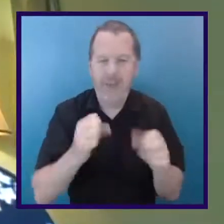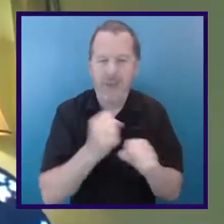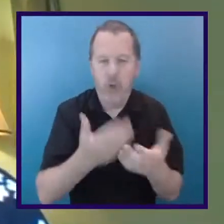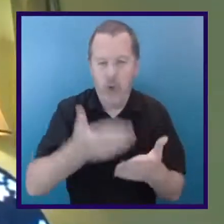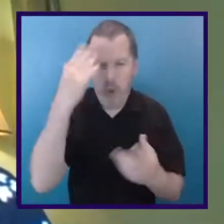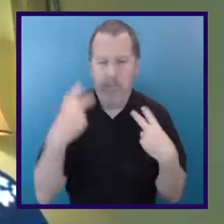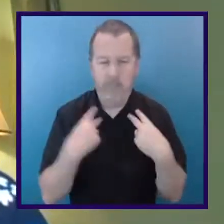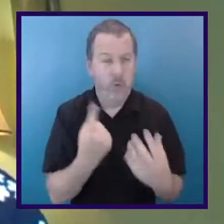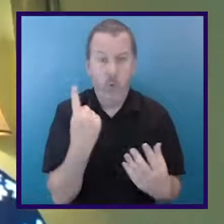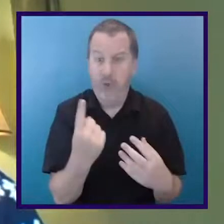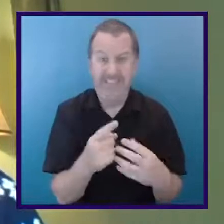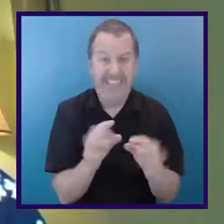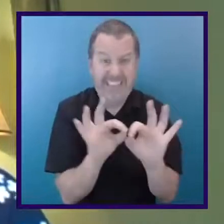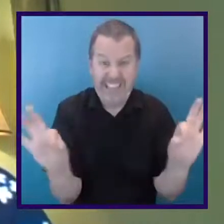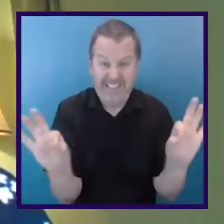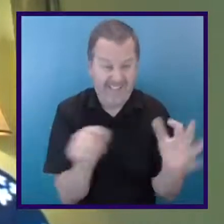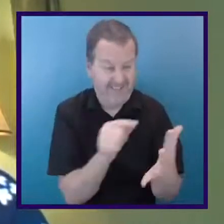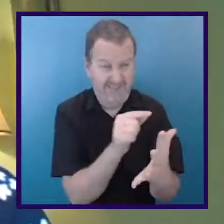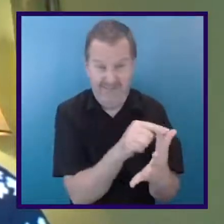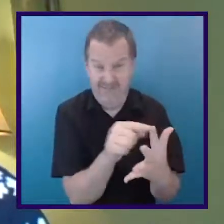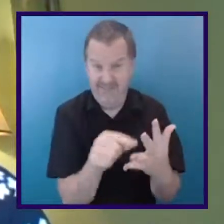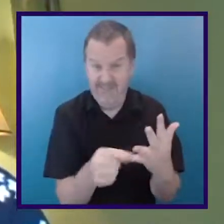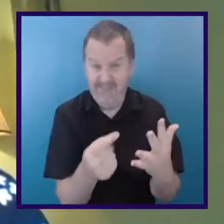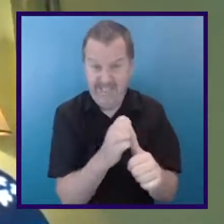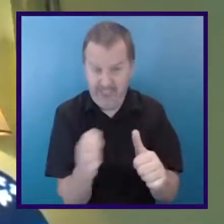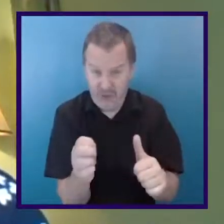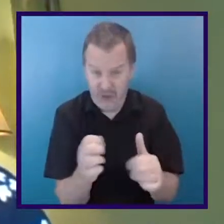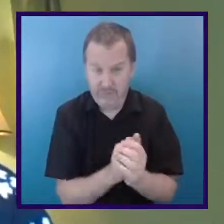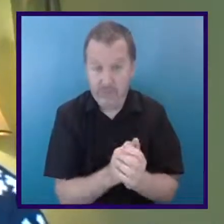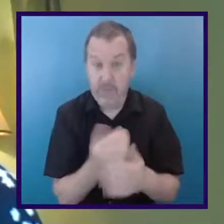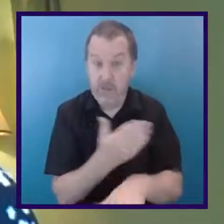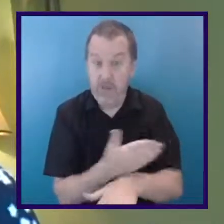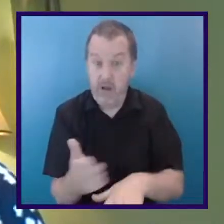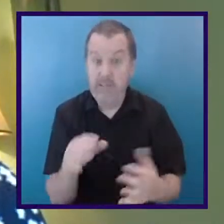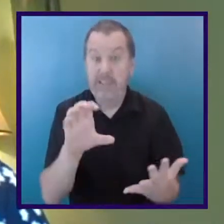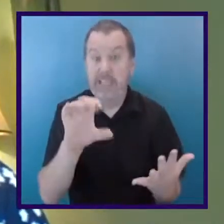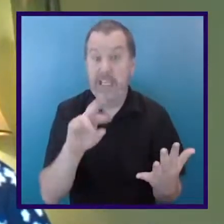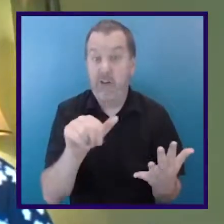language learning just literally one sentence one small takeaway.